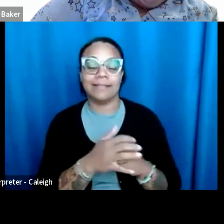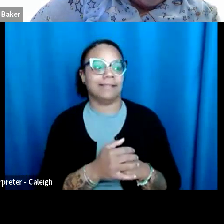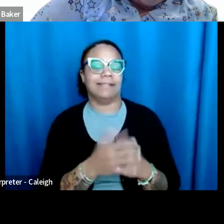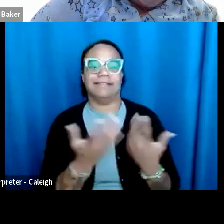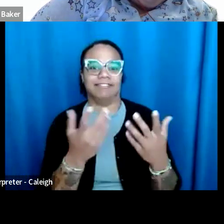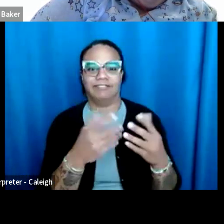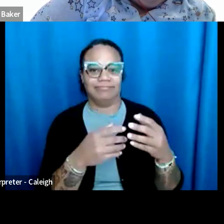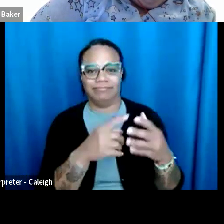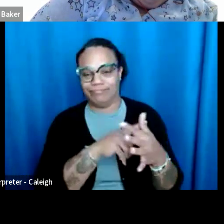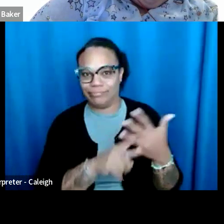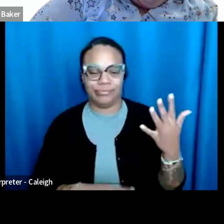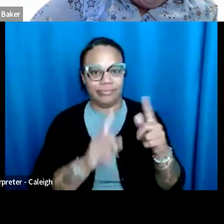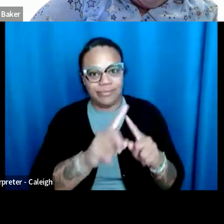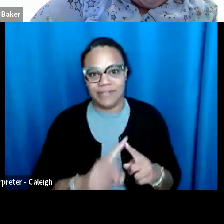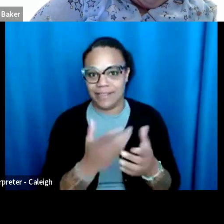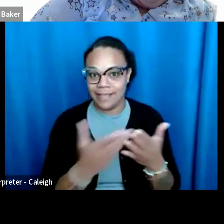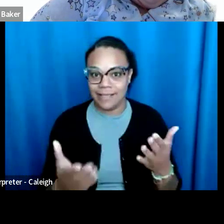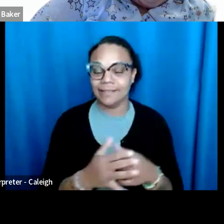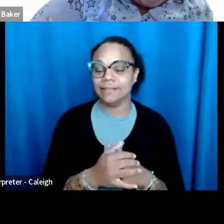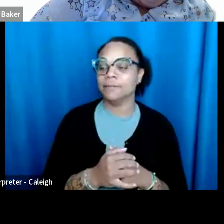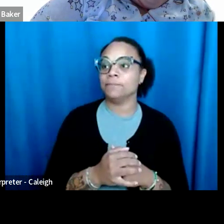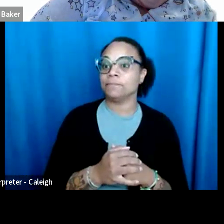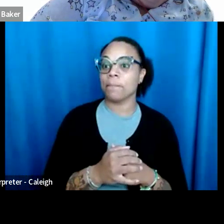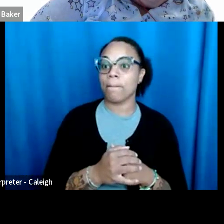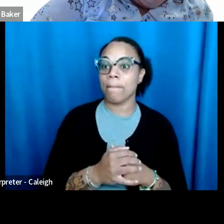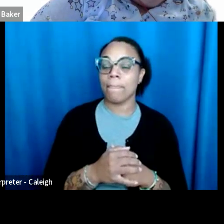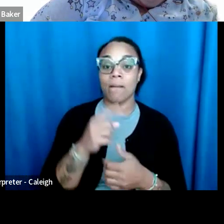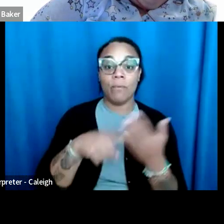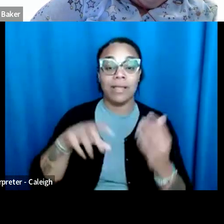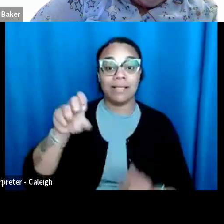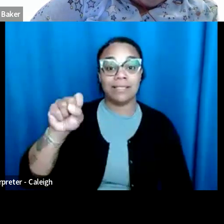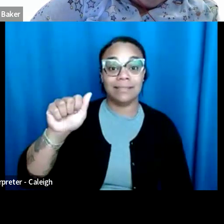And so what Sarah was saying about confidence is true,